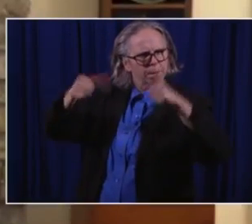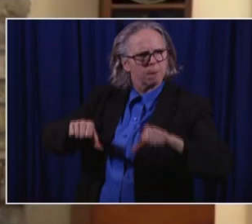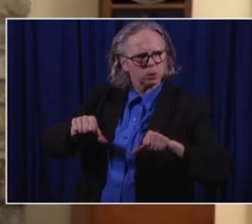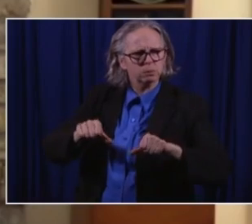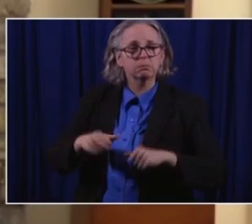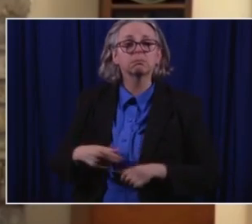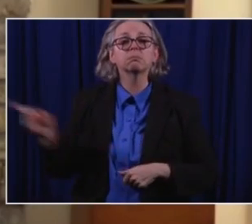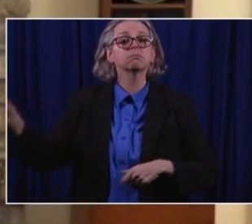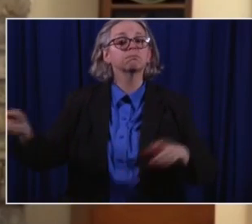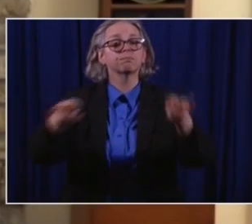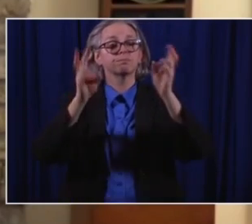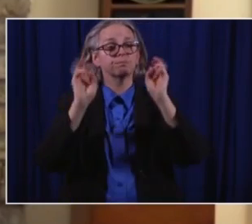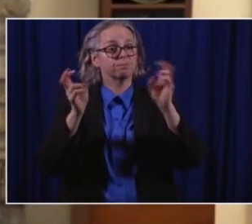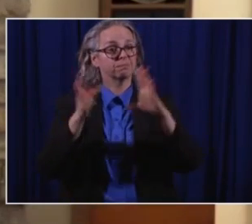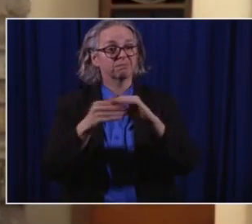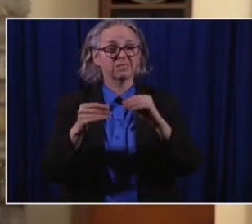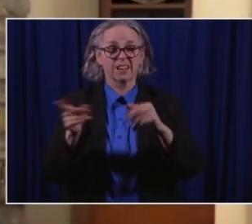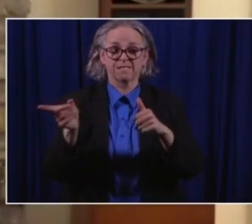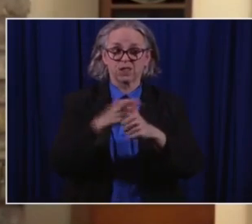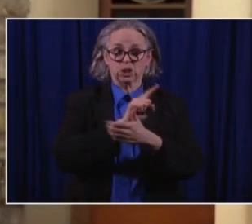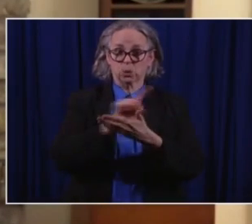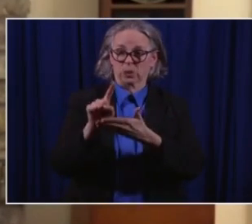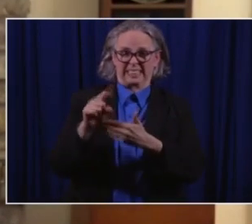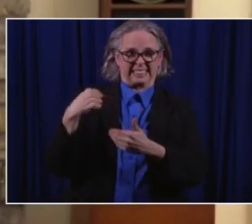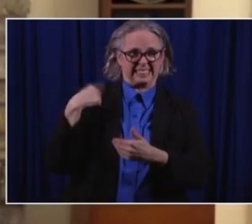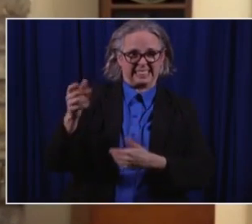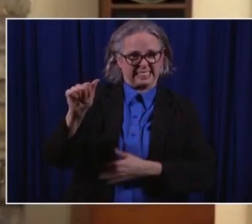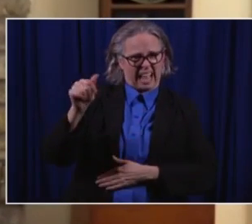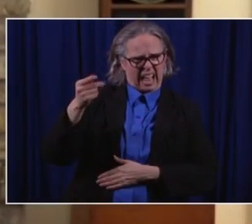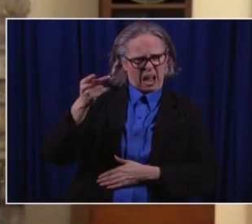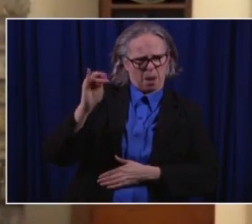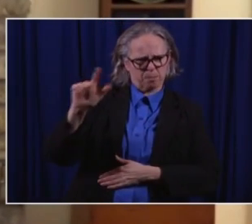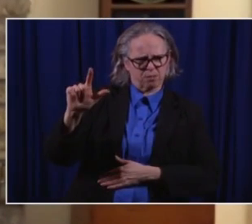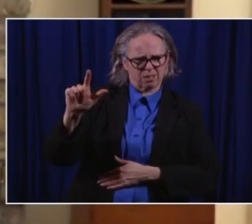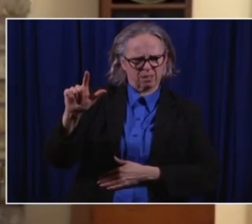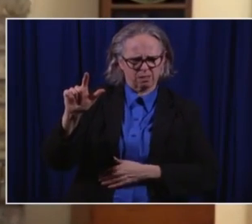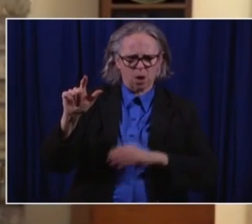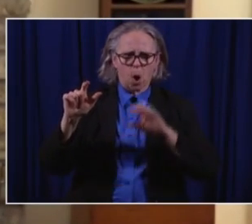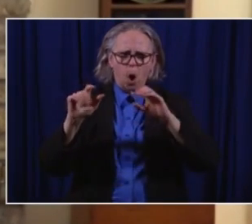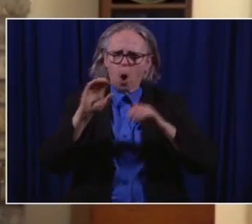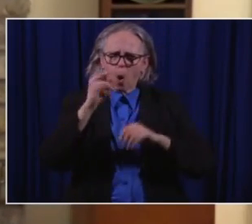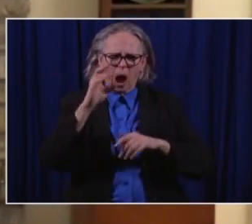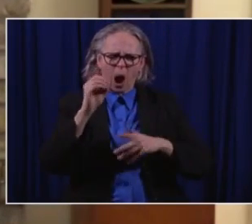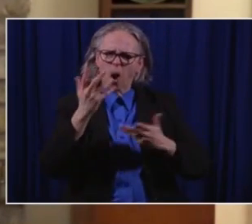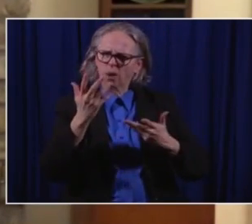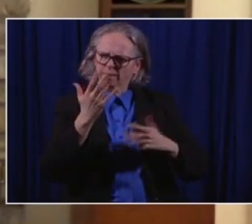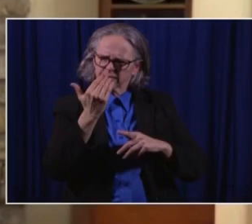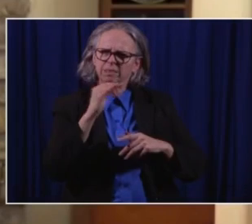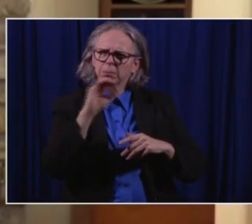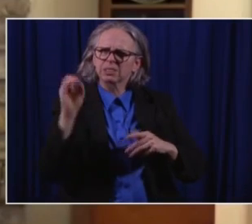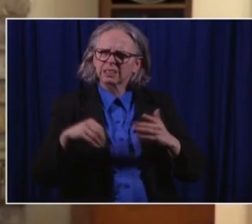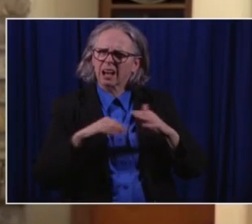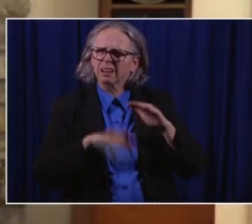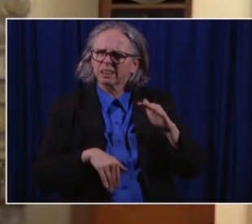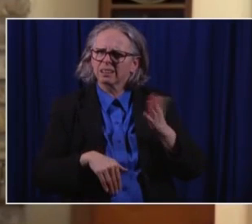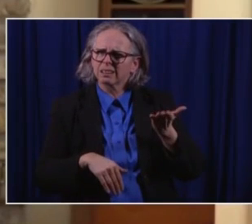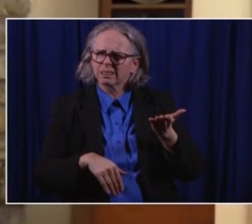number has been going up. Just continues continues to go up. travel Says this from yesterday that was what was posted. This is the first week